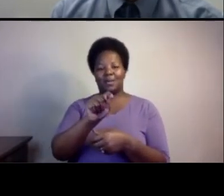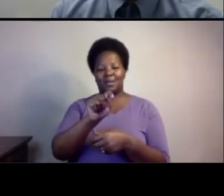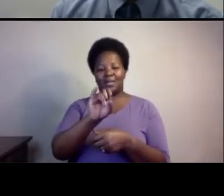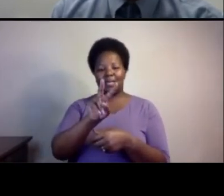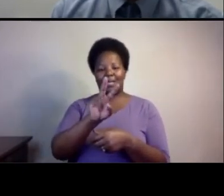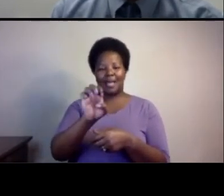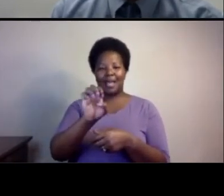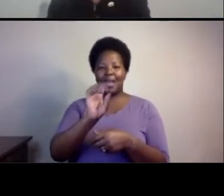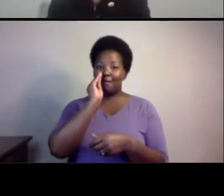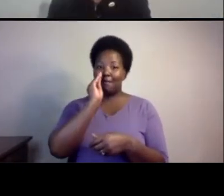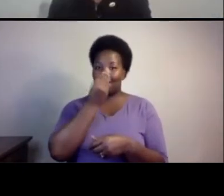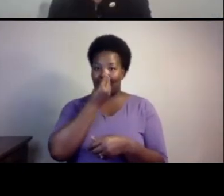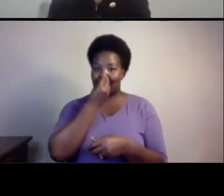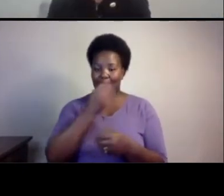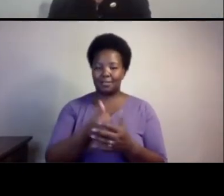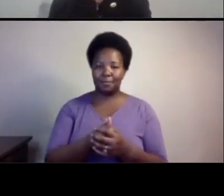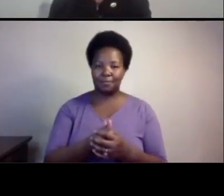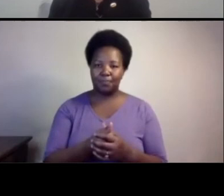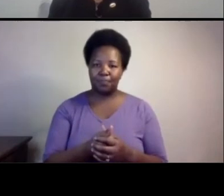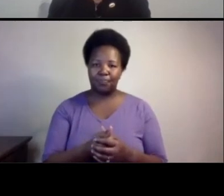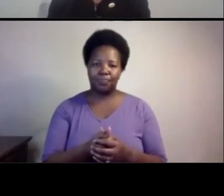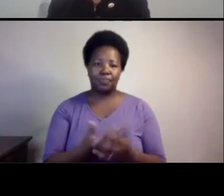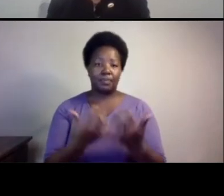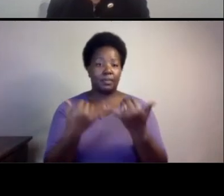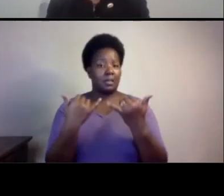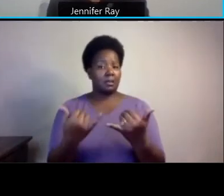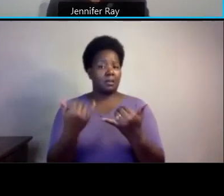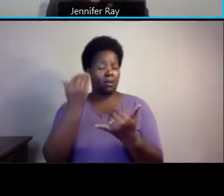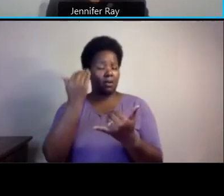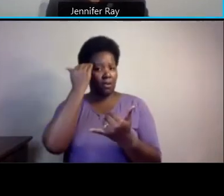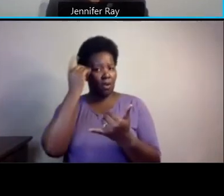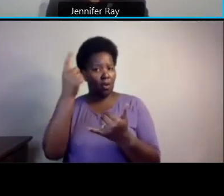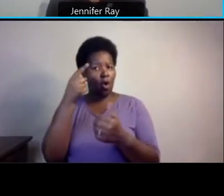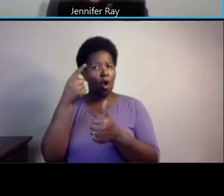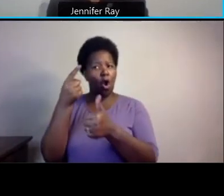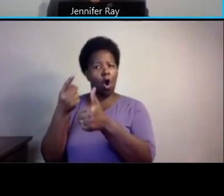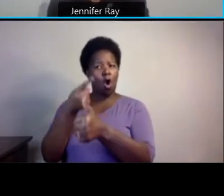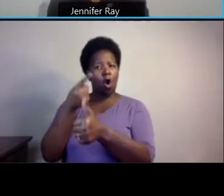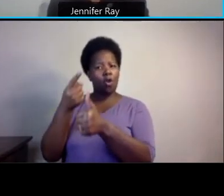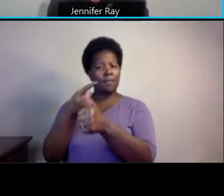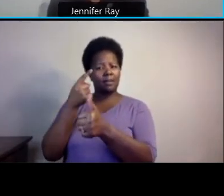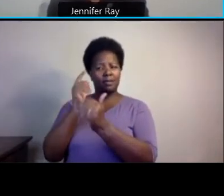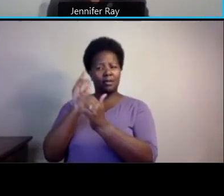the next question is their automated traffic enforcement of drivers who block the box